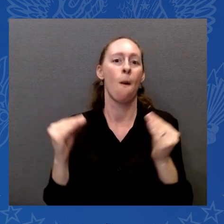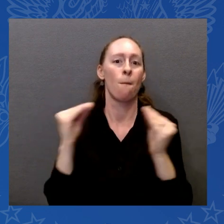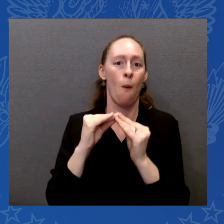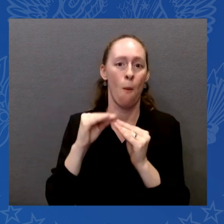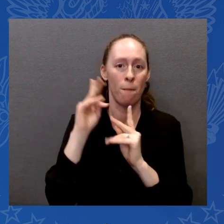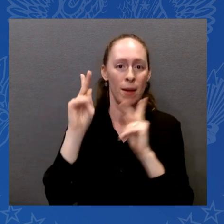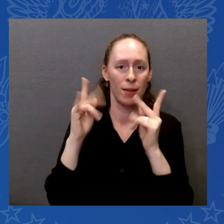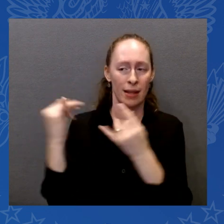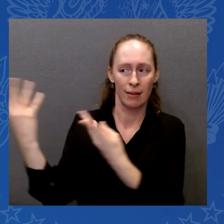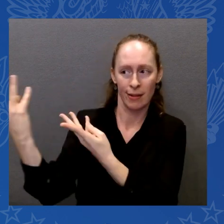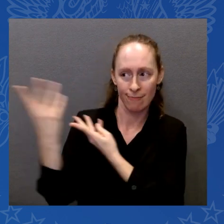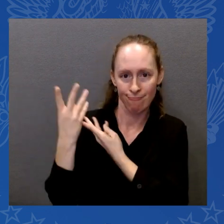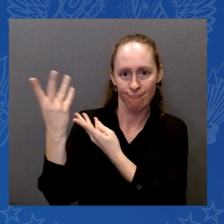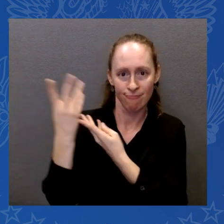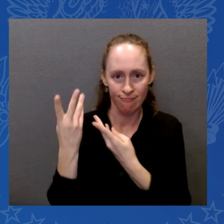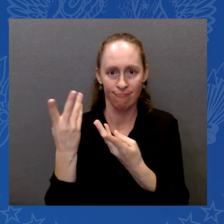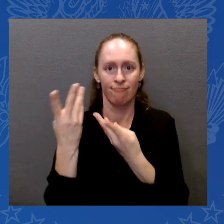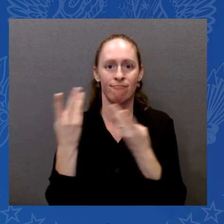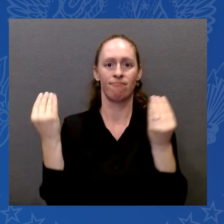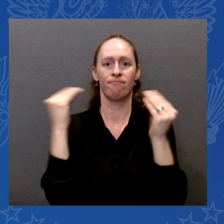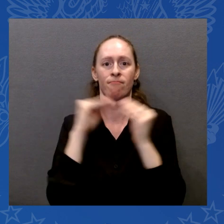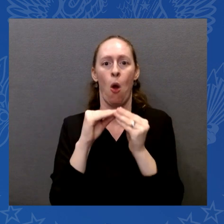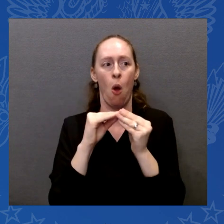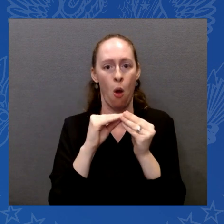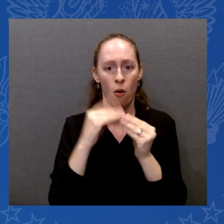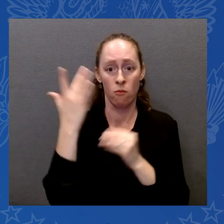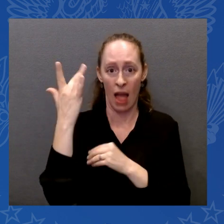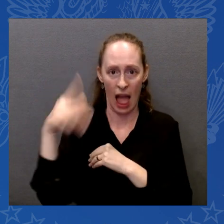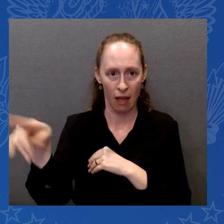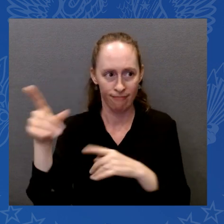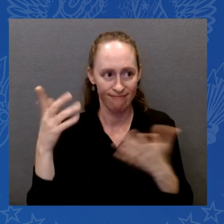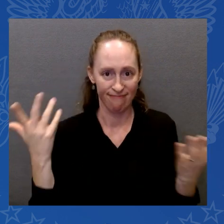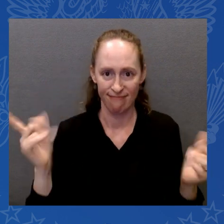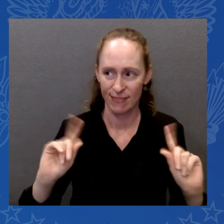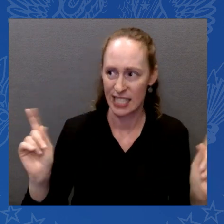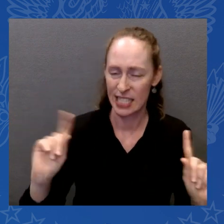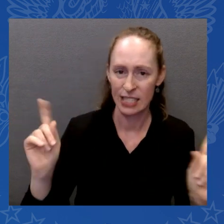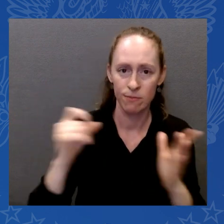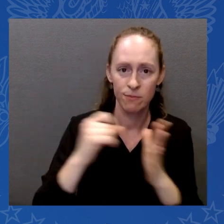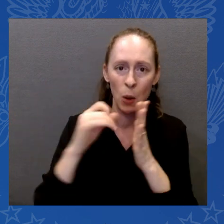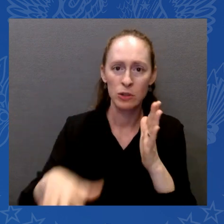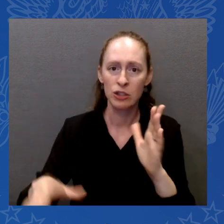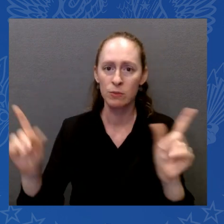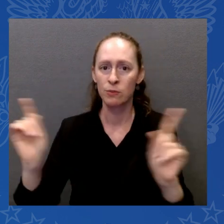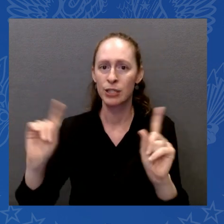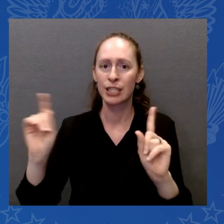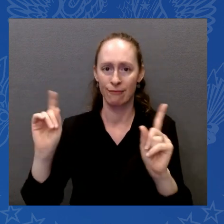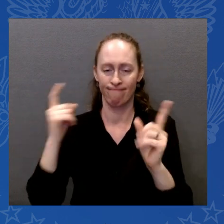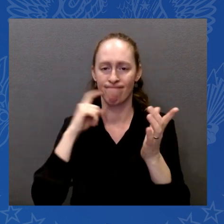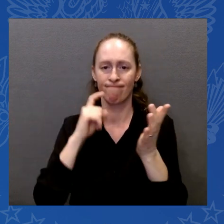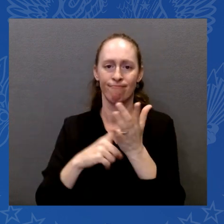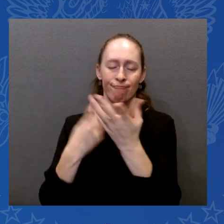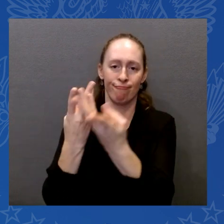for abortion care. While jobs data is not yet available, we expect the number of patients traveling to Illinois